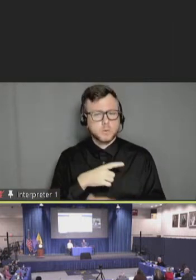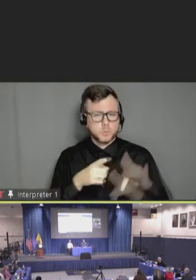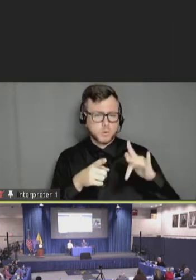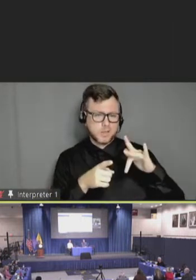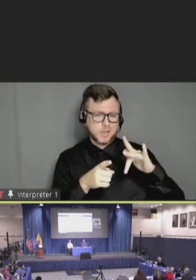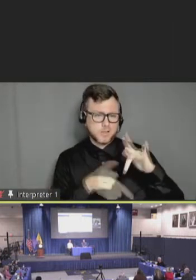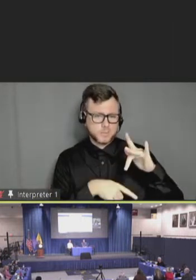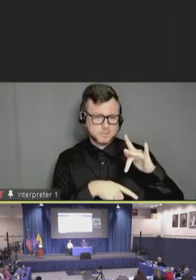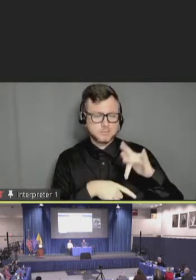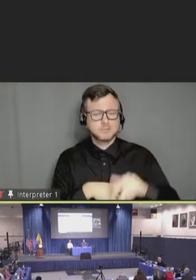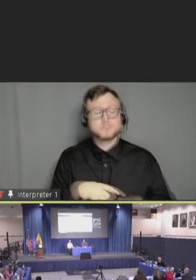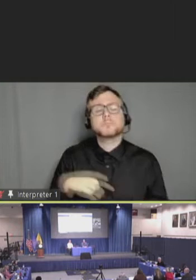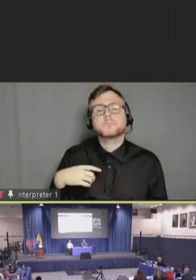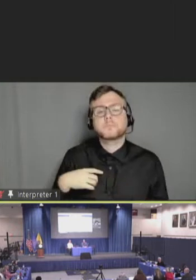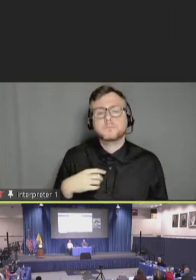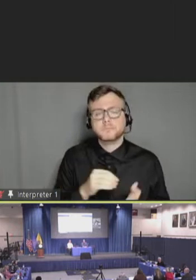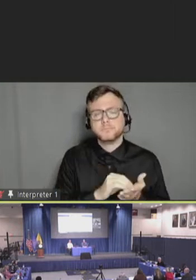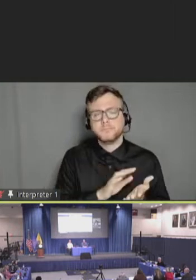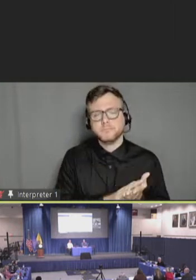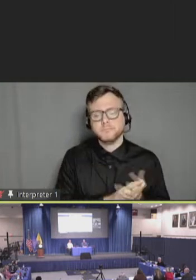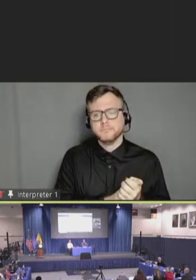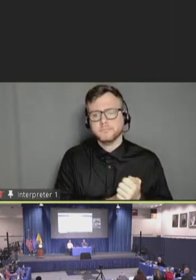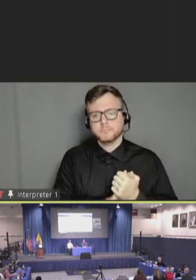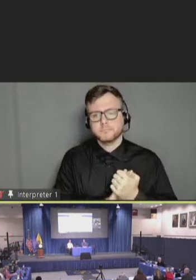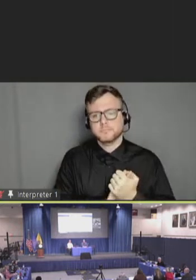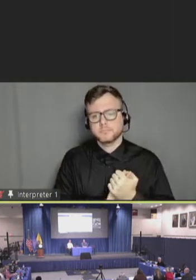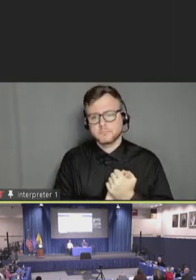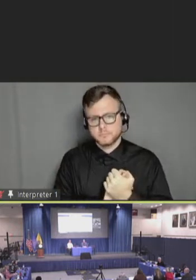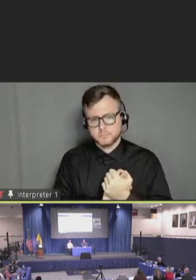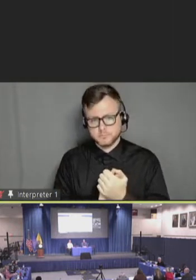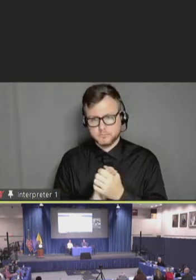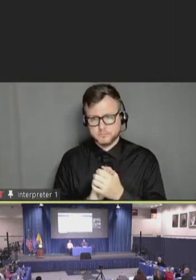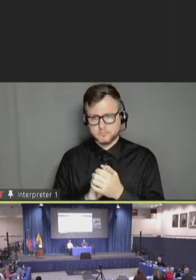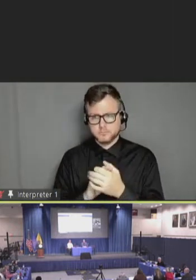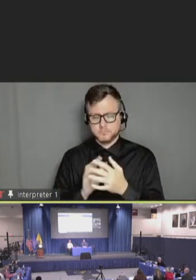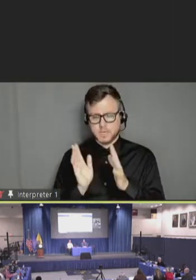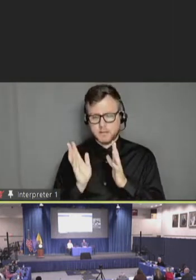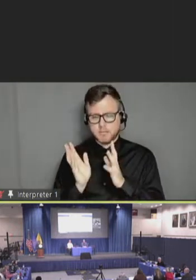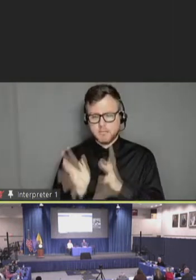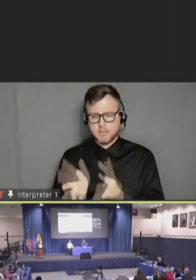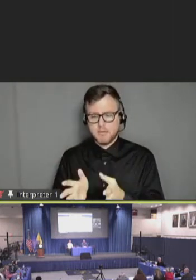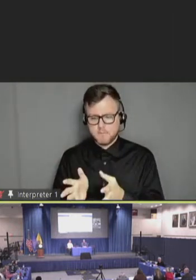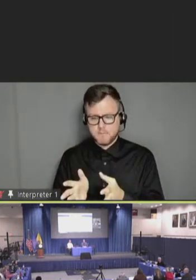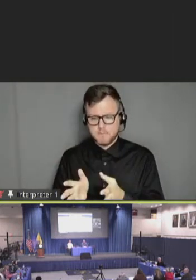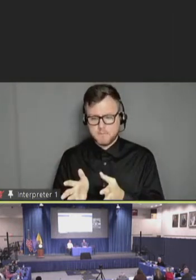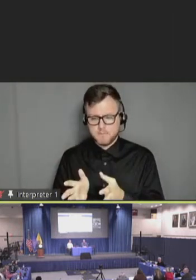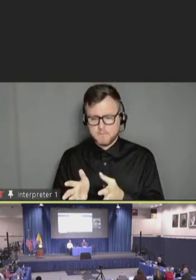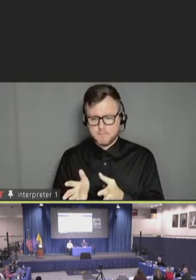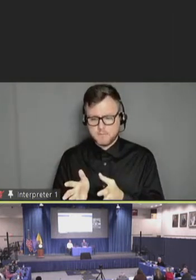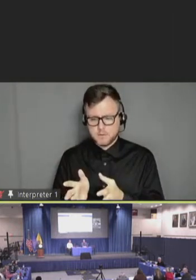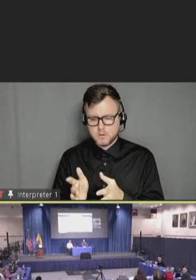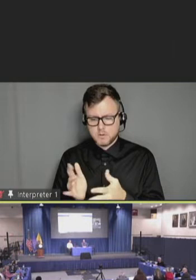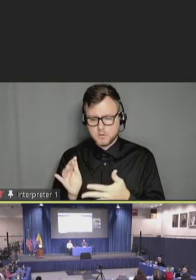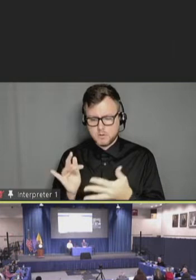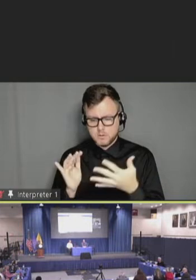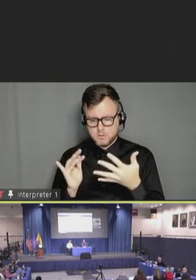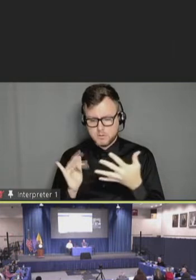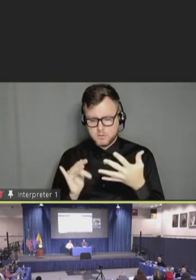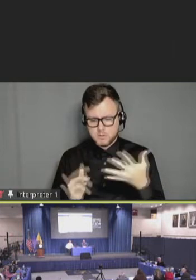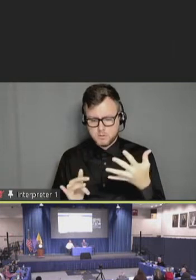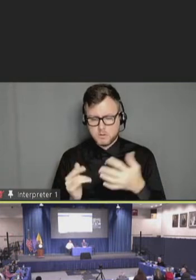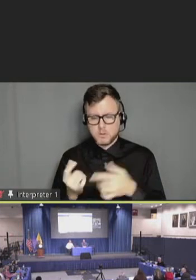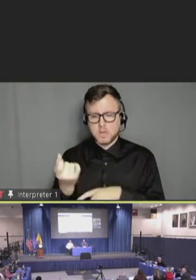And that leaves us 11 yeses.